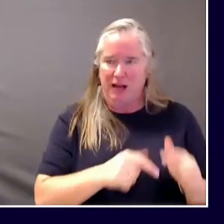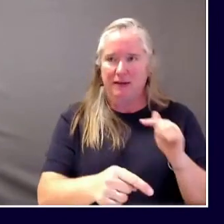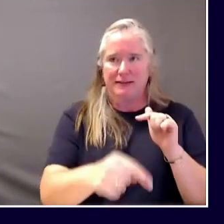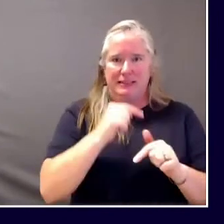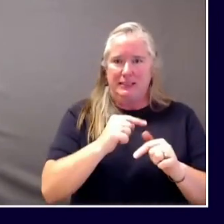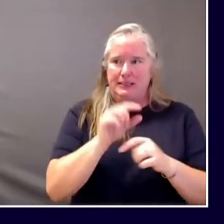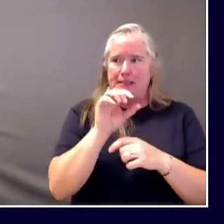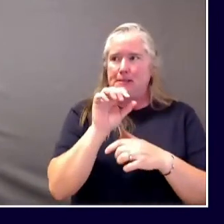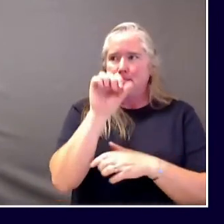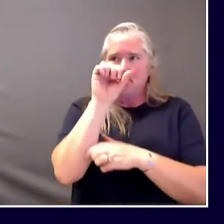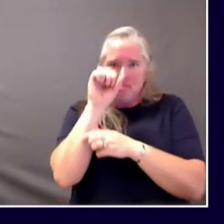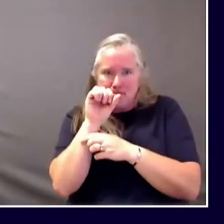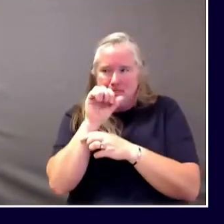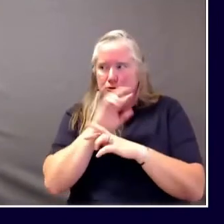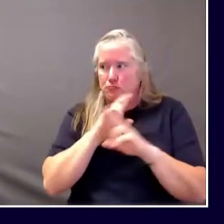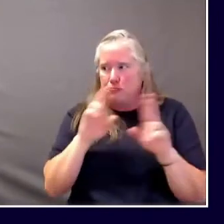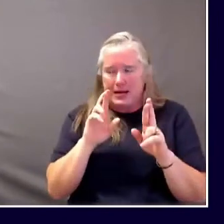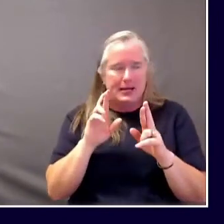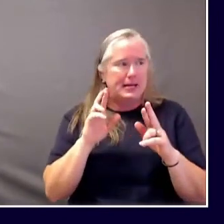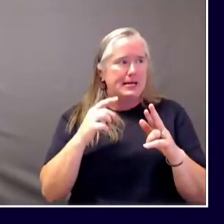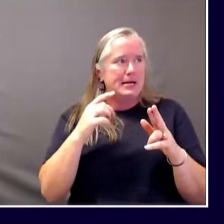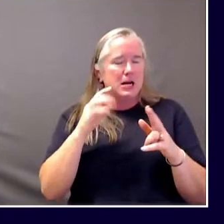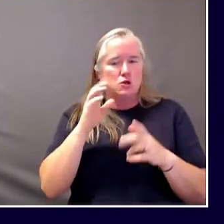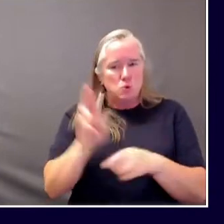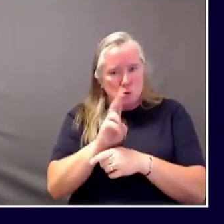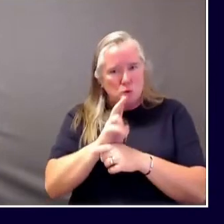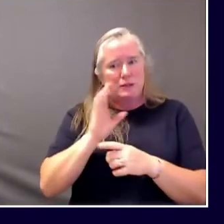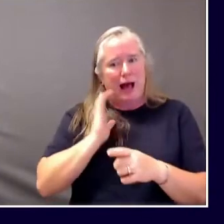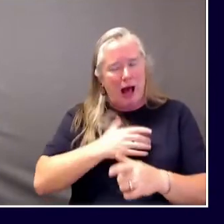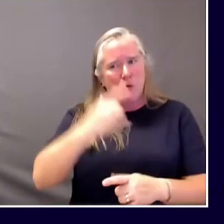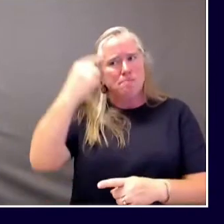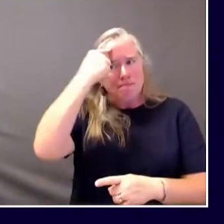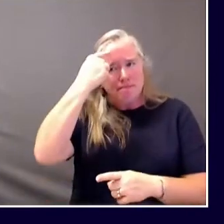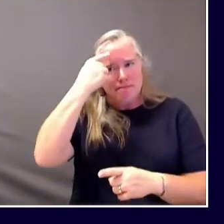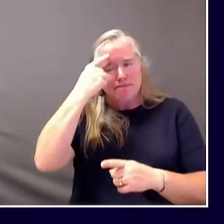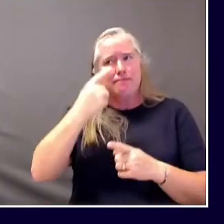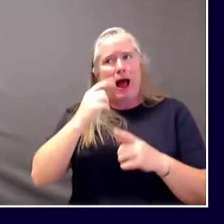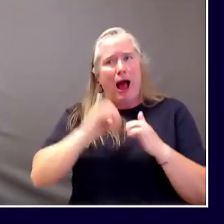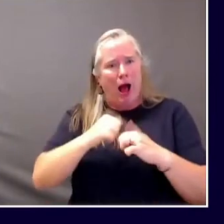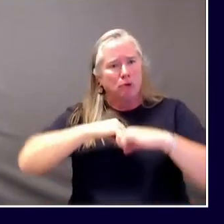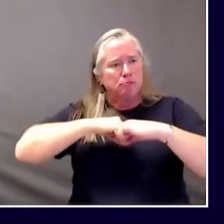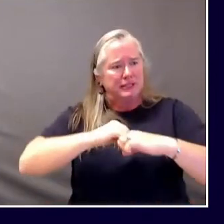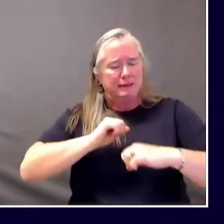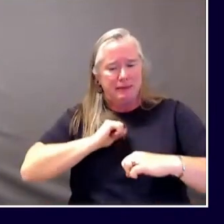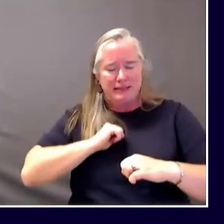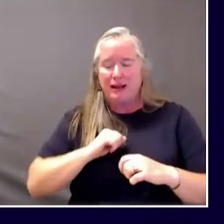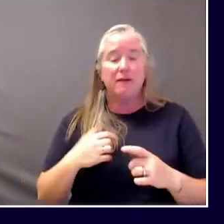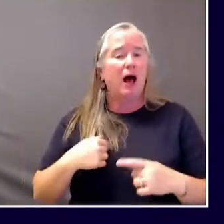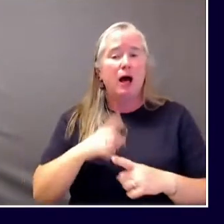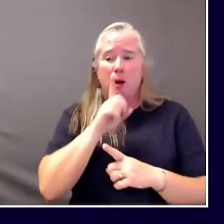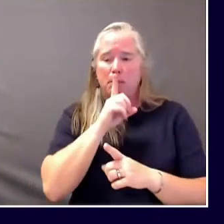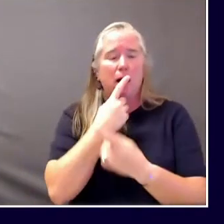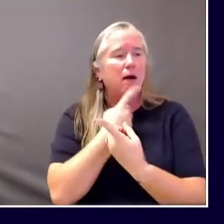sense dictates us to do tells us